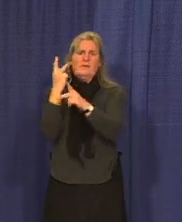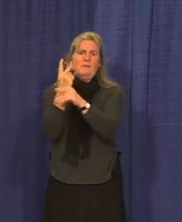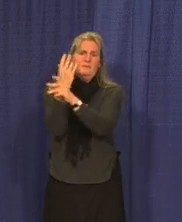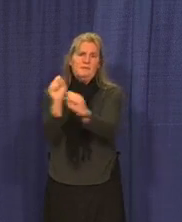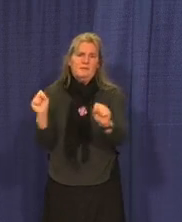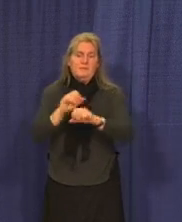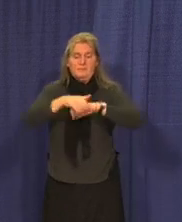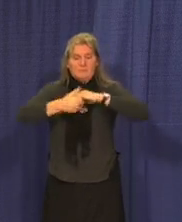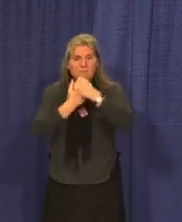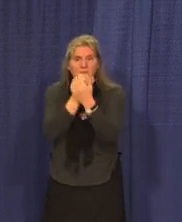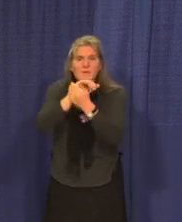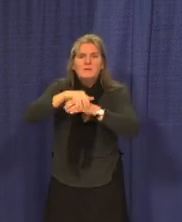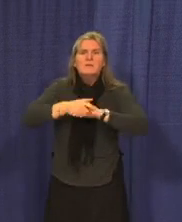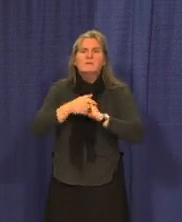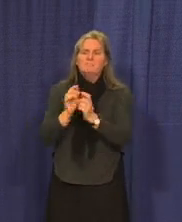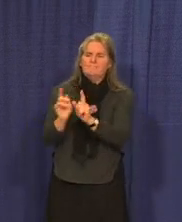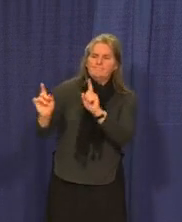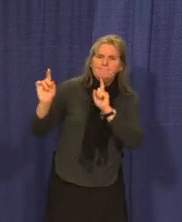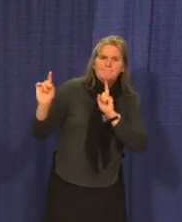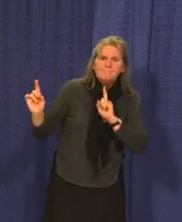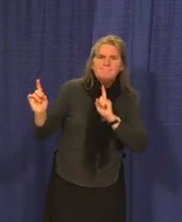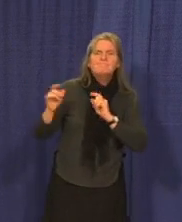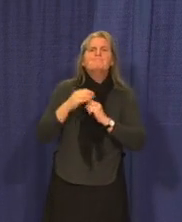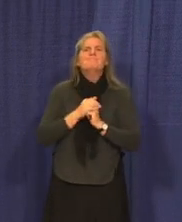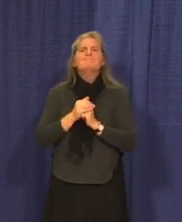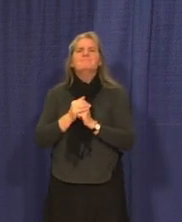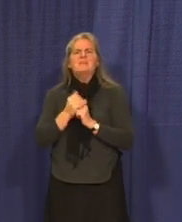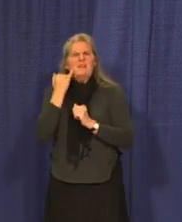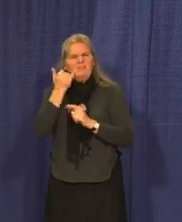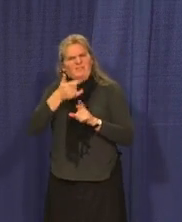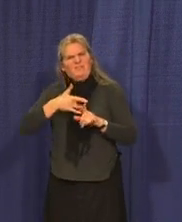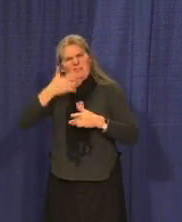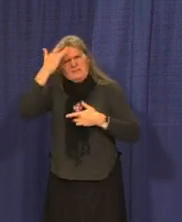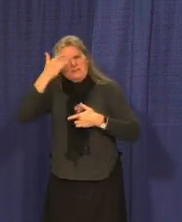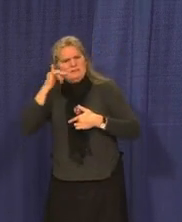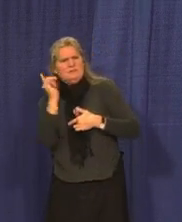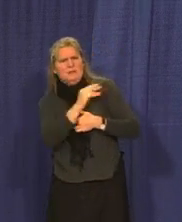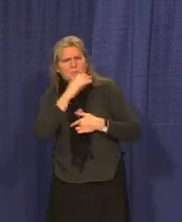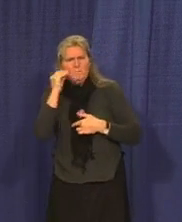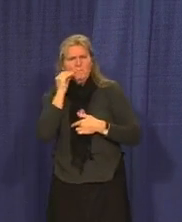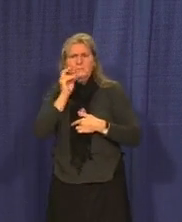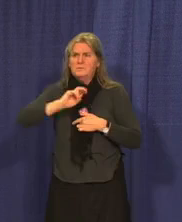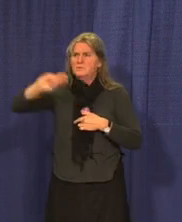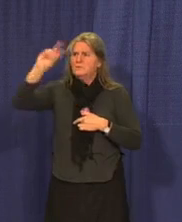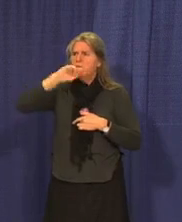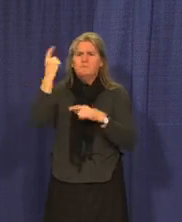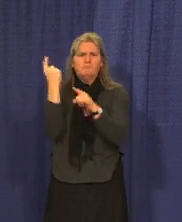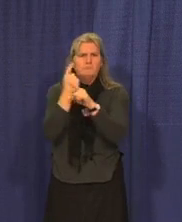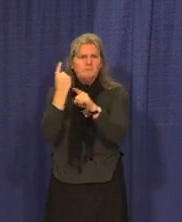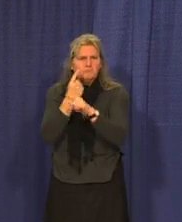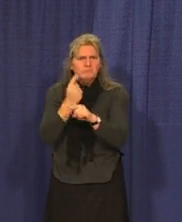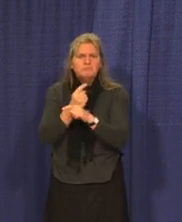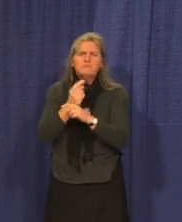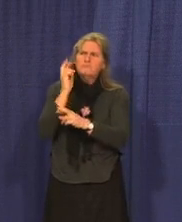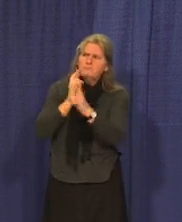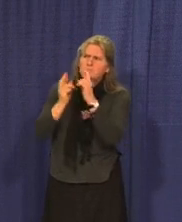can all do to keep our territory safe. Washing your hands, maintaining physical distance, staying home if you're sick, travelling